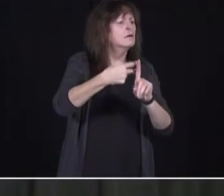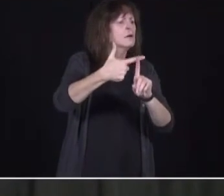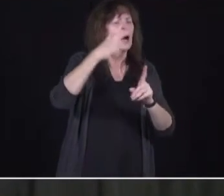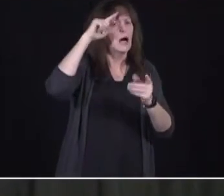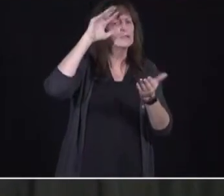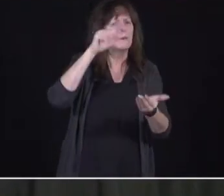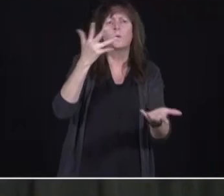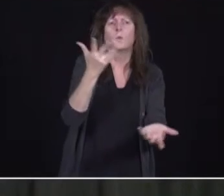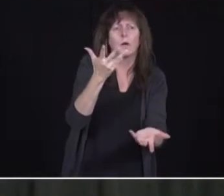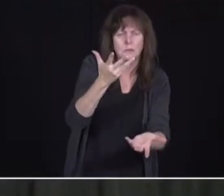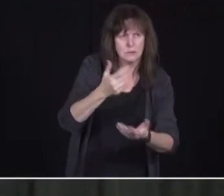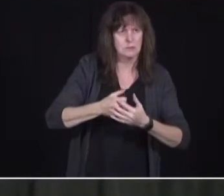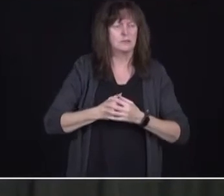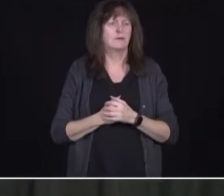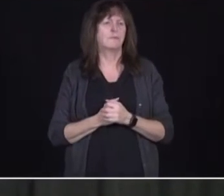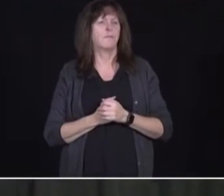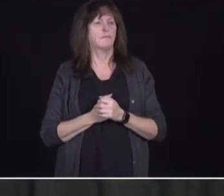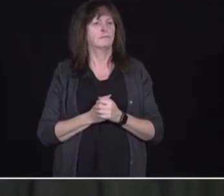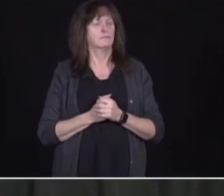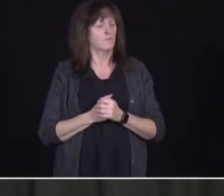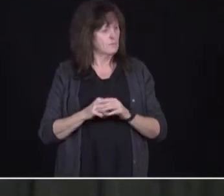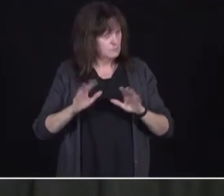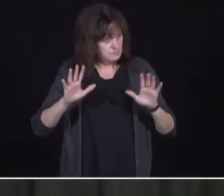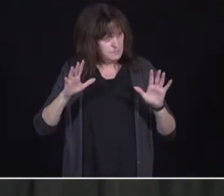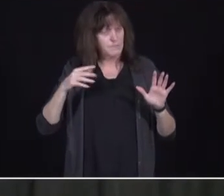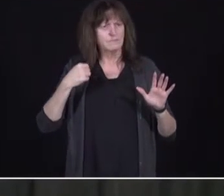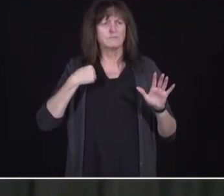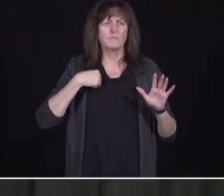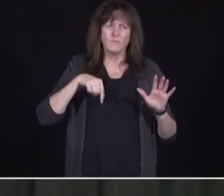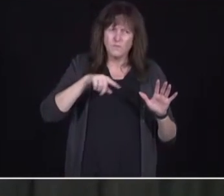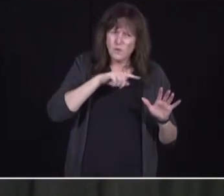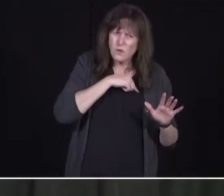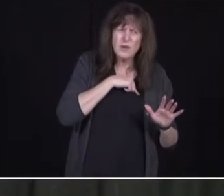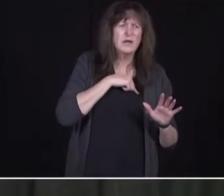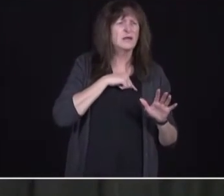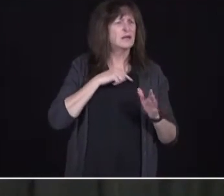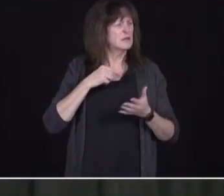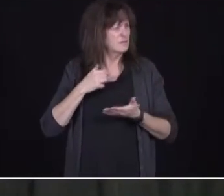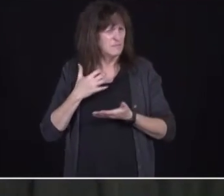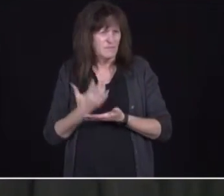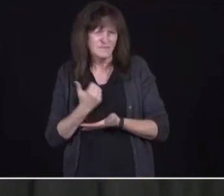We are building the capacity. We are emptying our freezers. Phase one of our